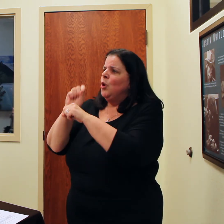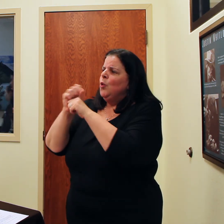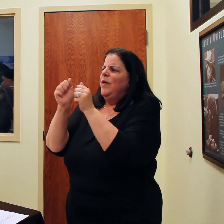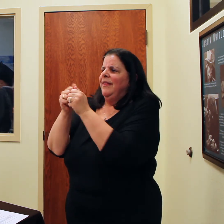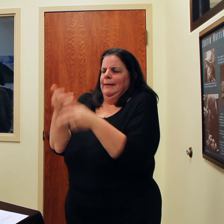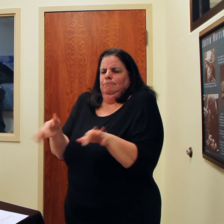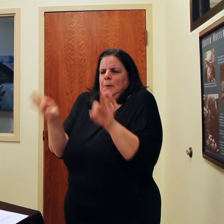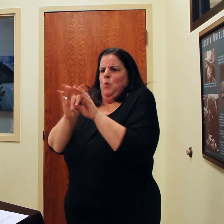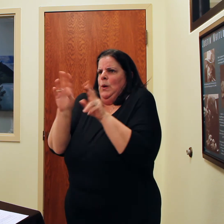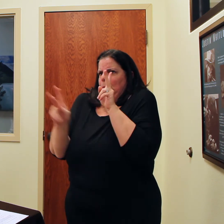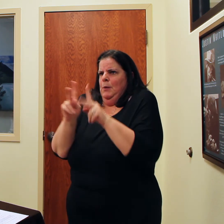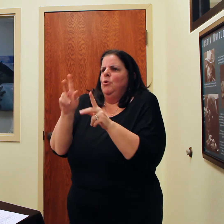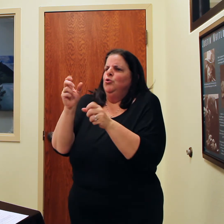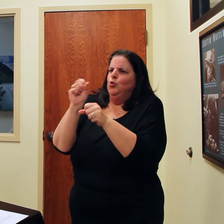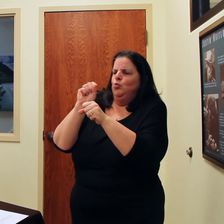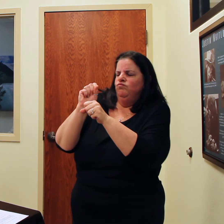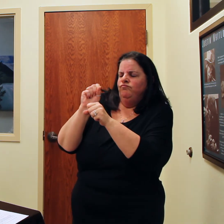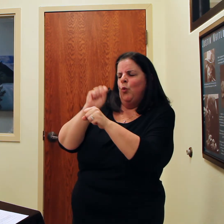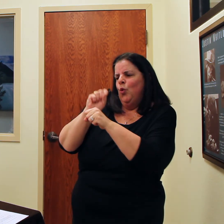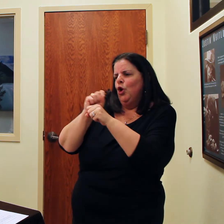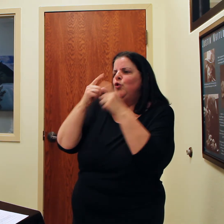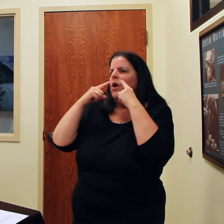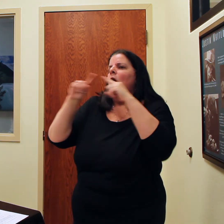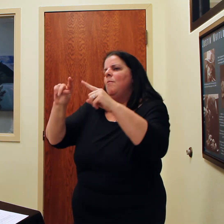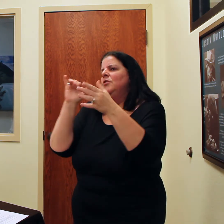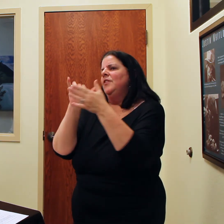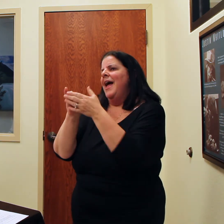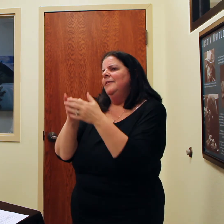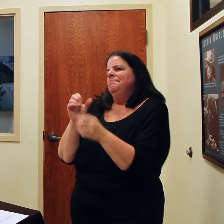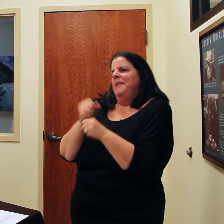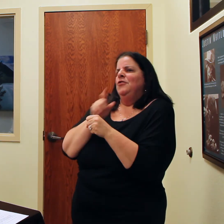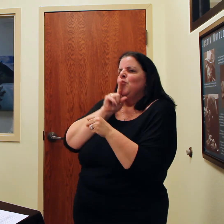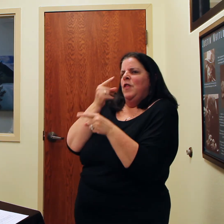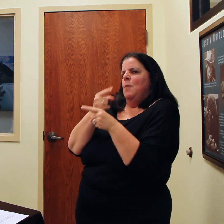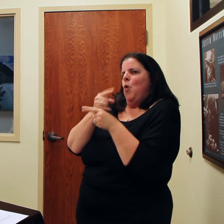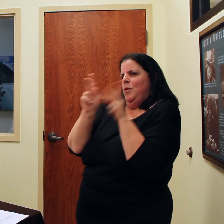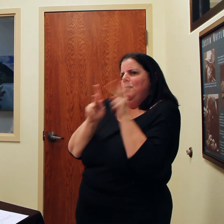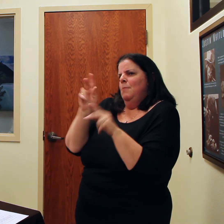and we can get those all filtered back to the appropriate people to respond.